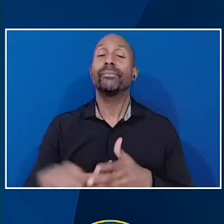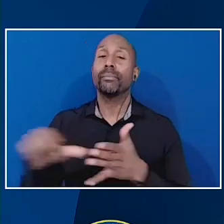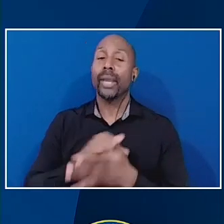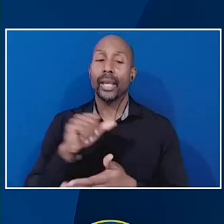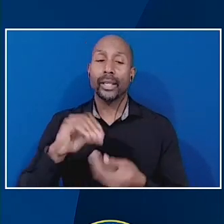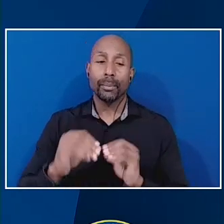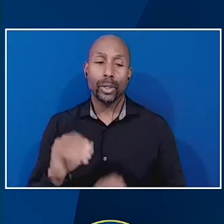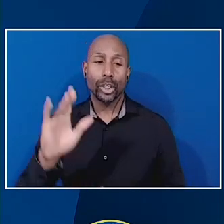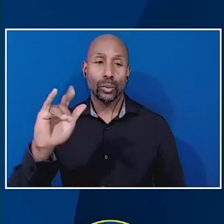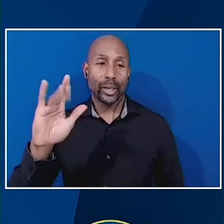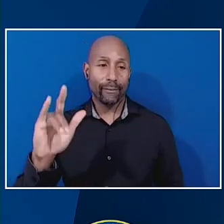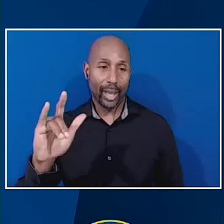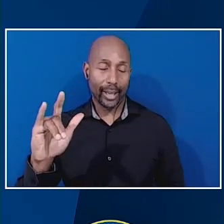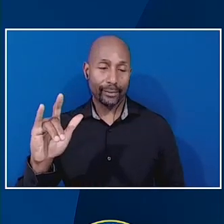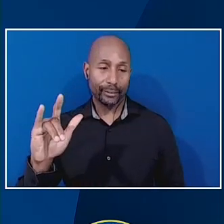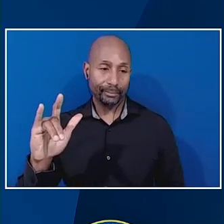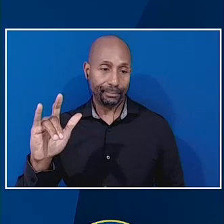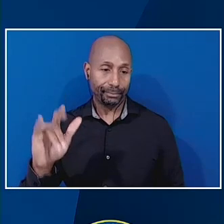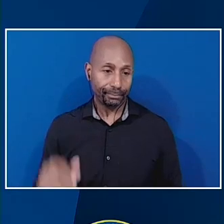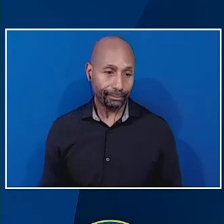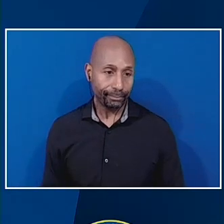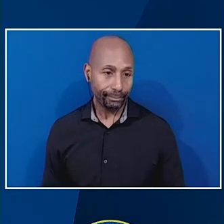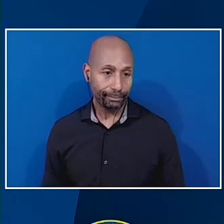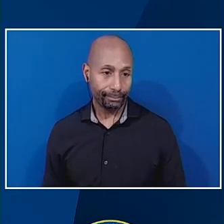It was under the substantive change